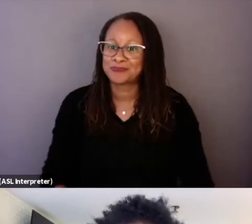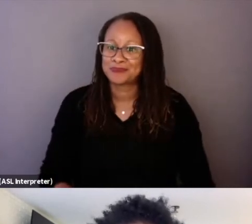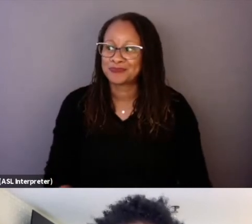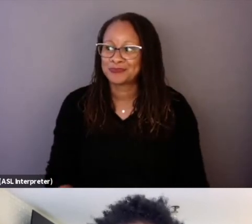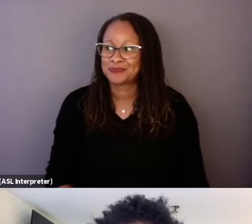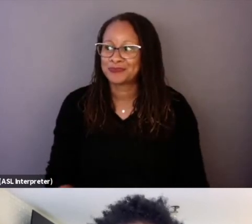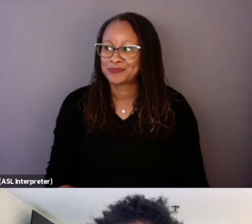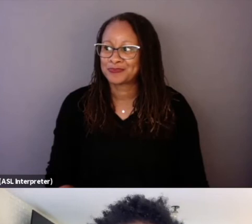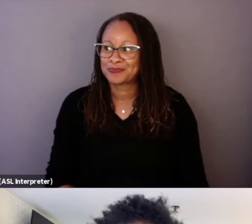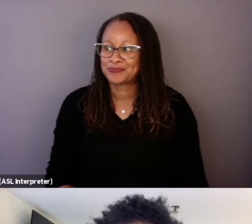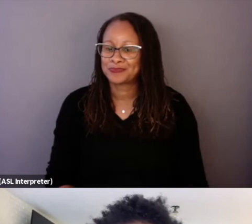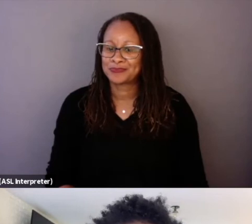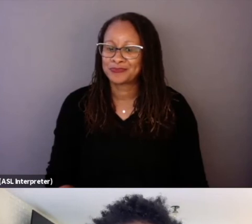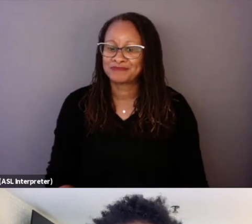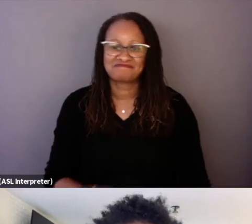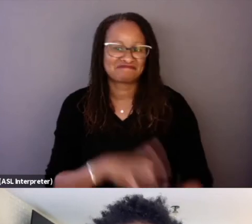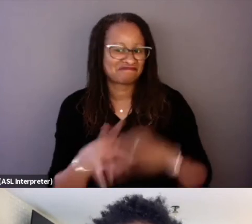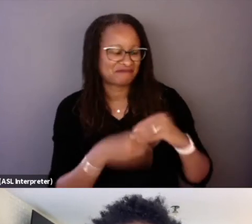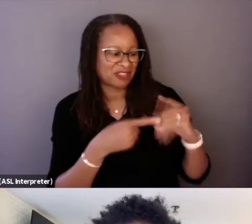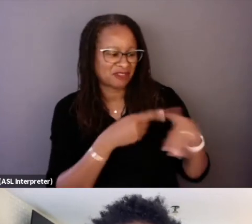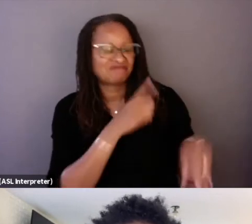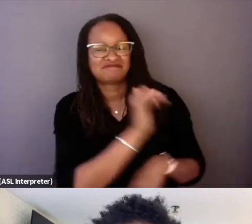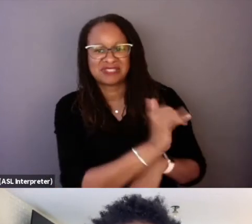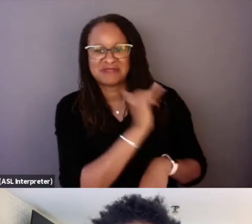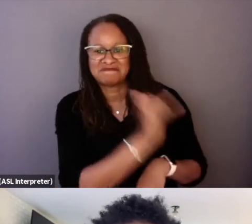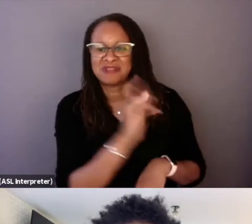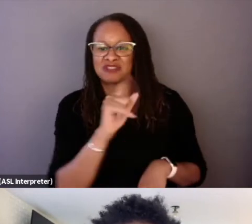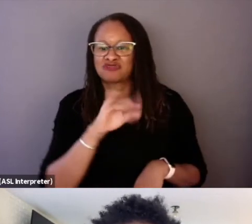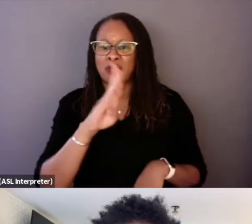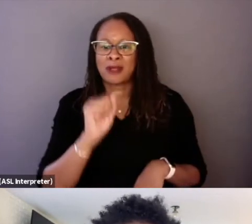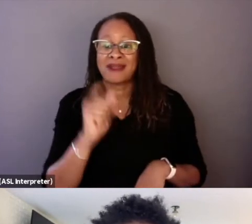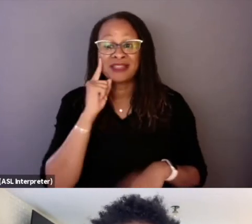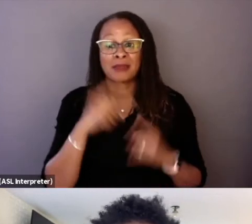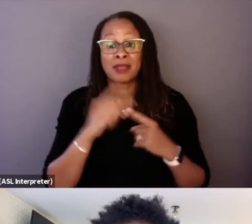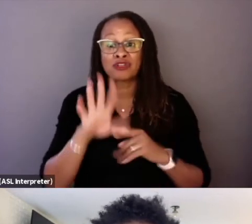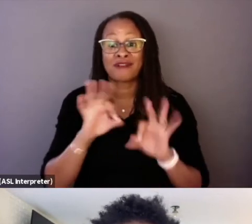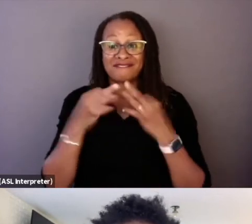Yeah, I'll echo Yoruba on that. I mean, if you can think about your own families and friend circles,